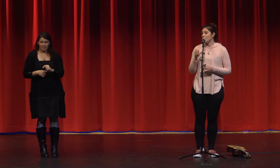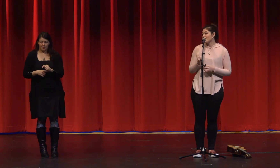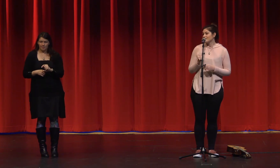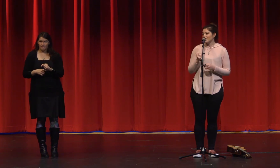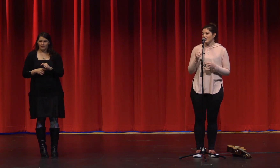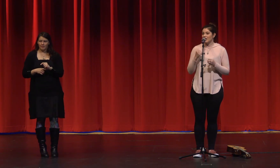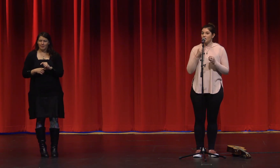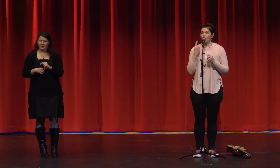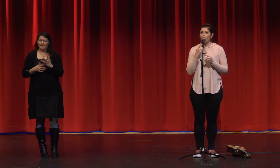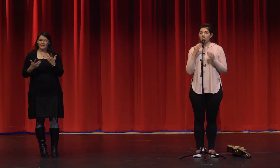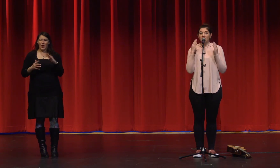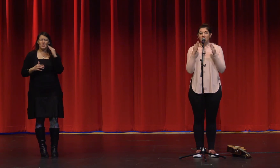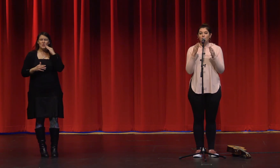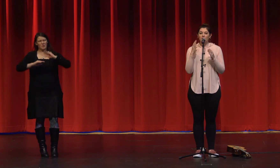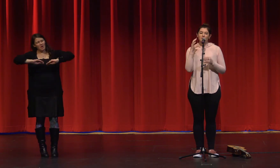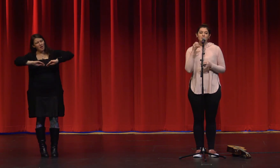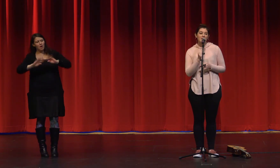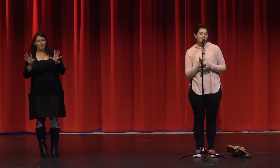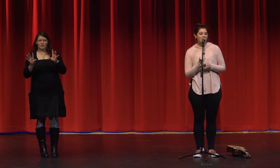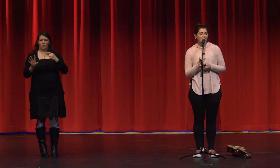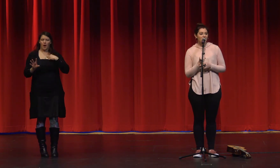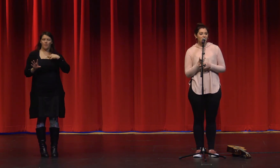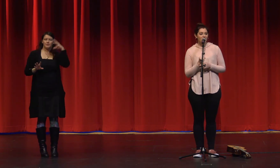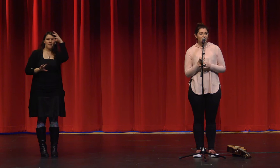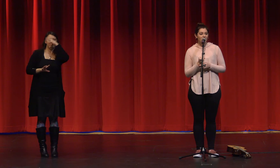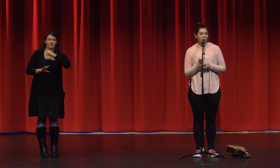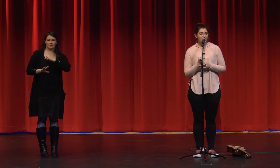missing, and I could only see what I was missing.